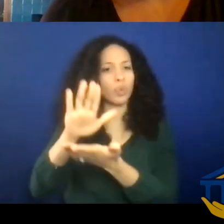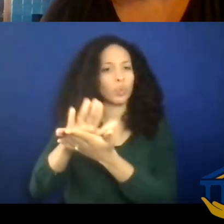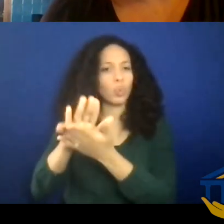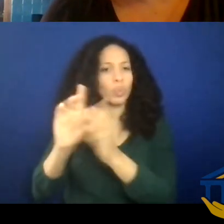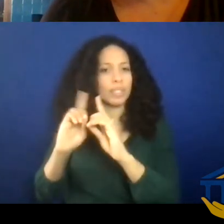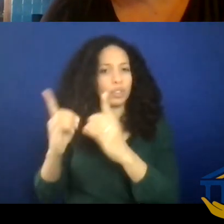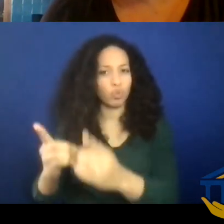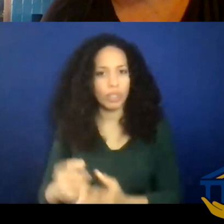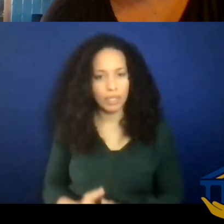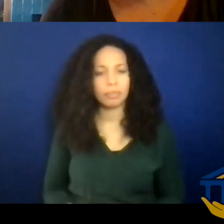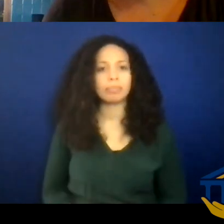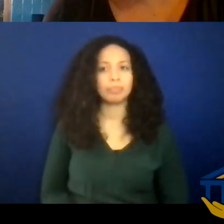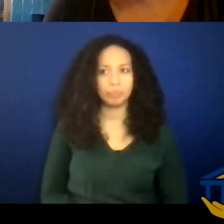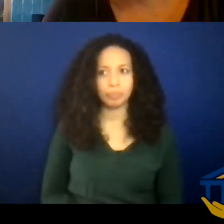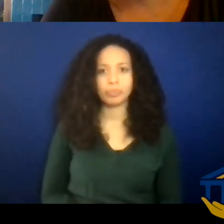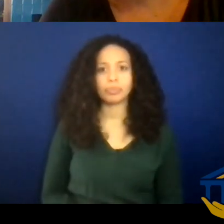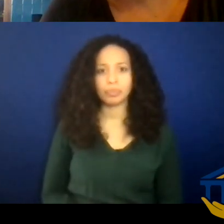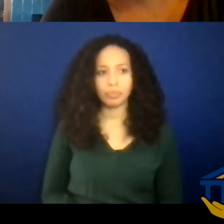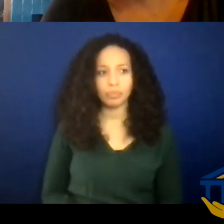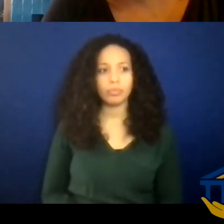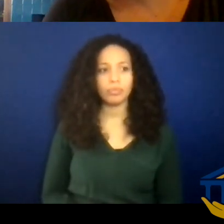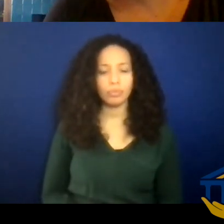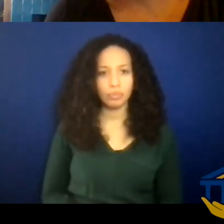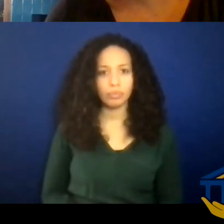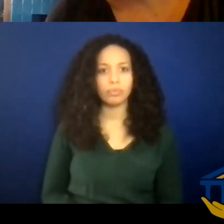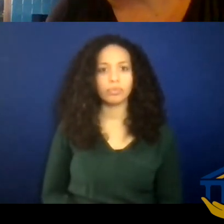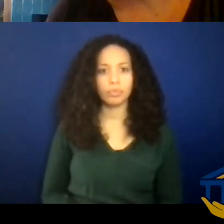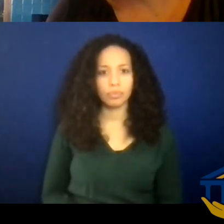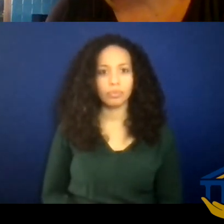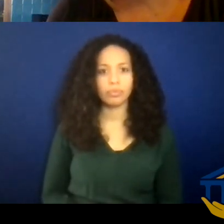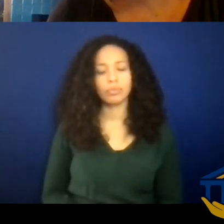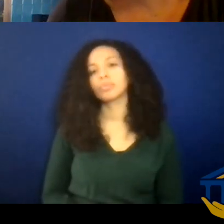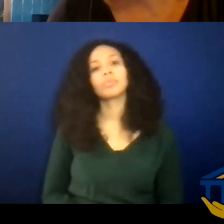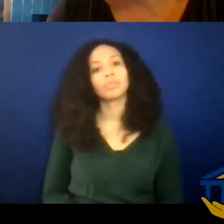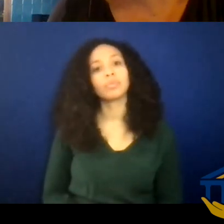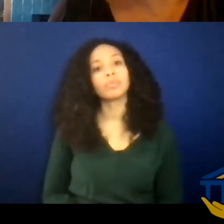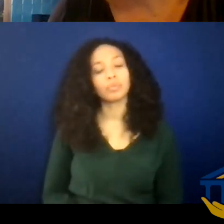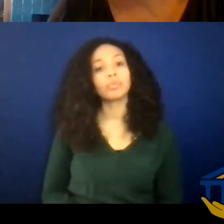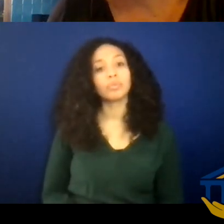So when we think about this in the context of kids transitioning from a preschool program